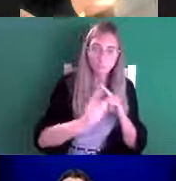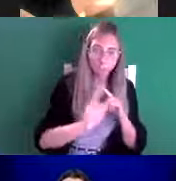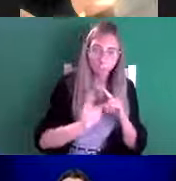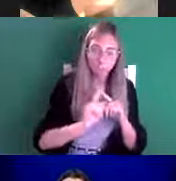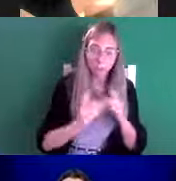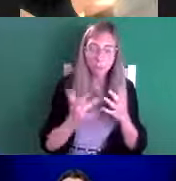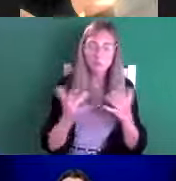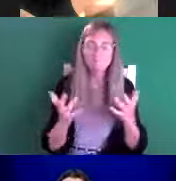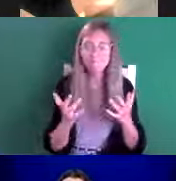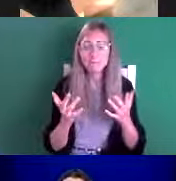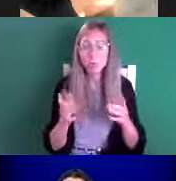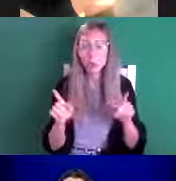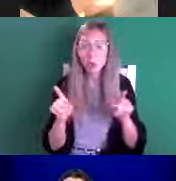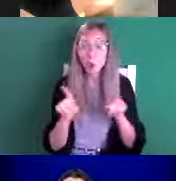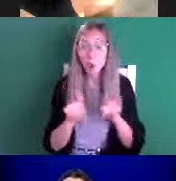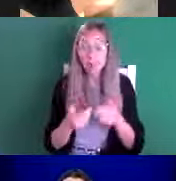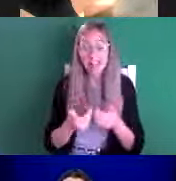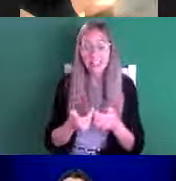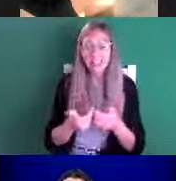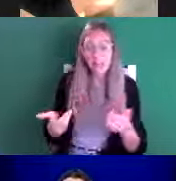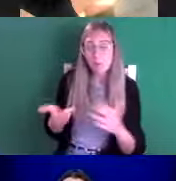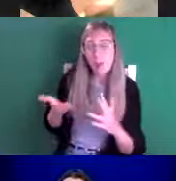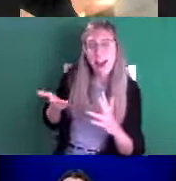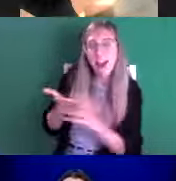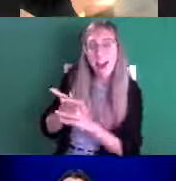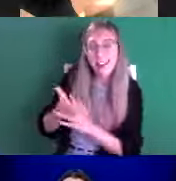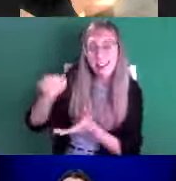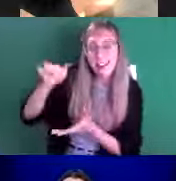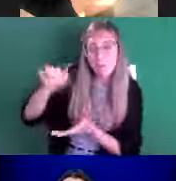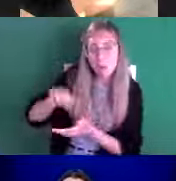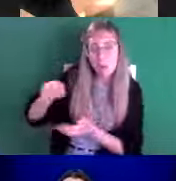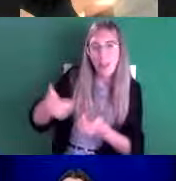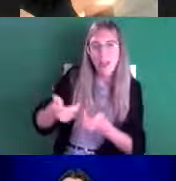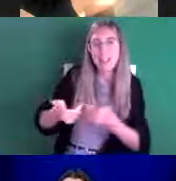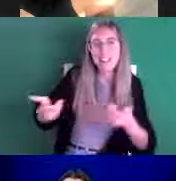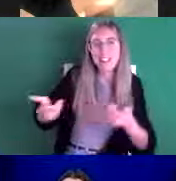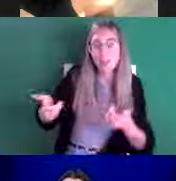there is a separate access budget and i'll come on to that later but it's not a big budget either